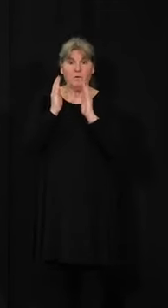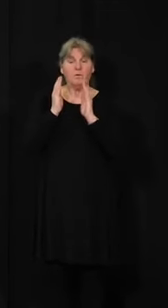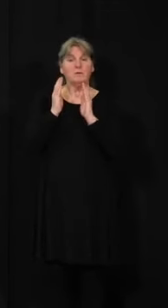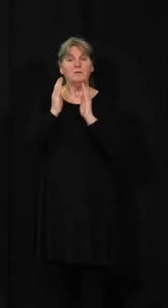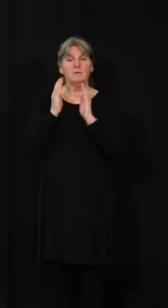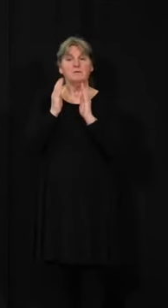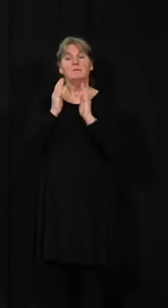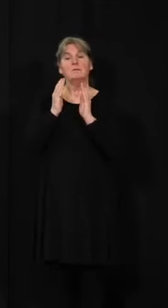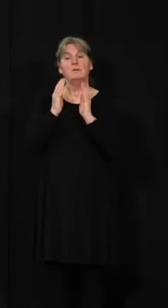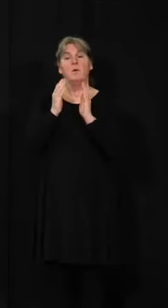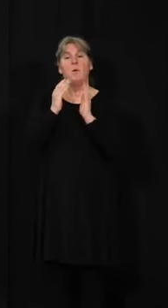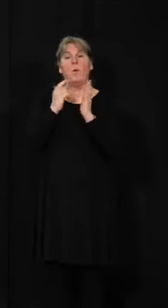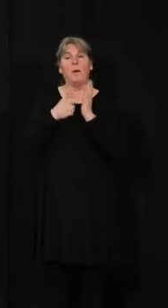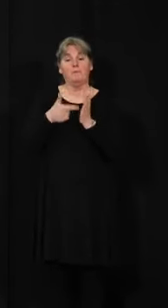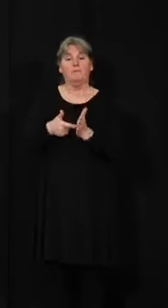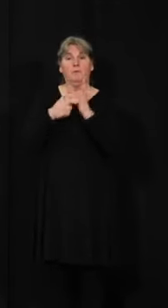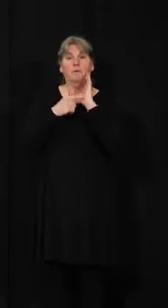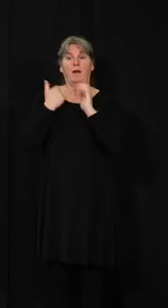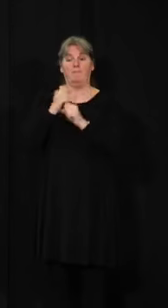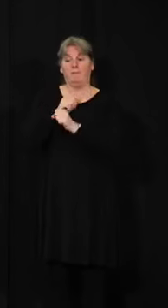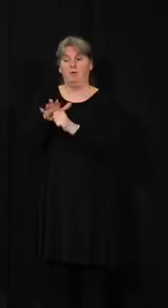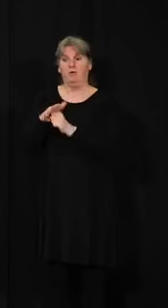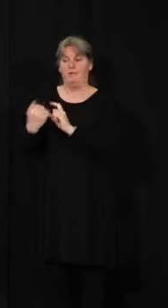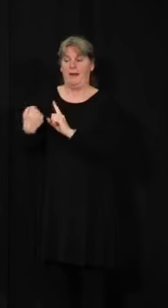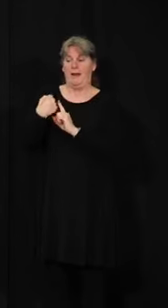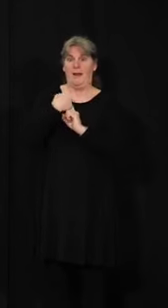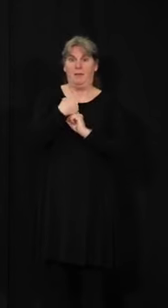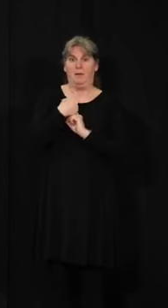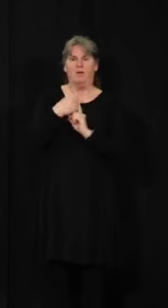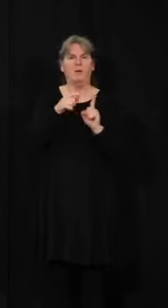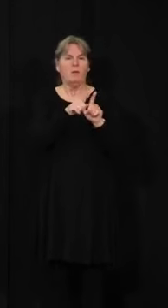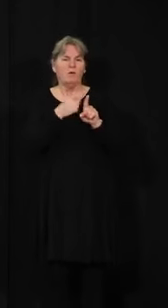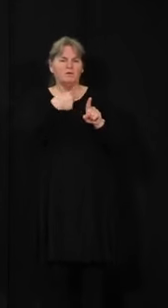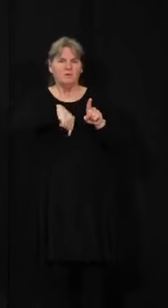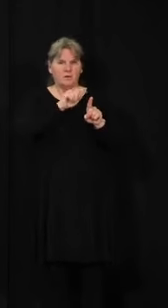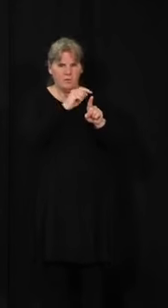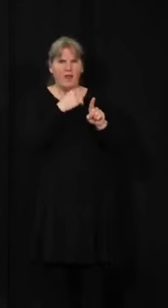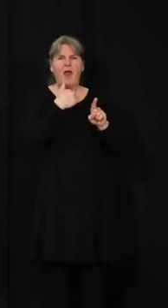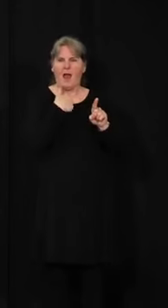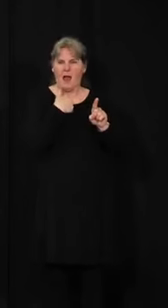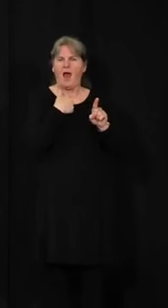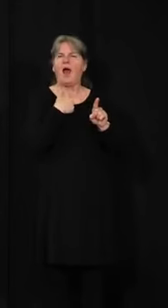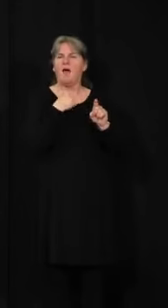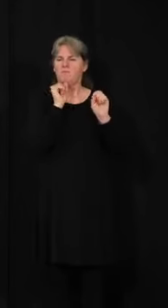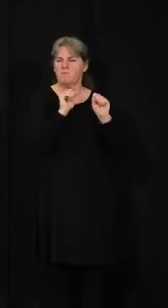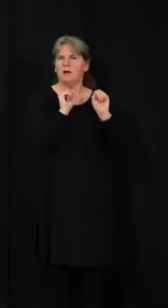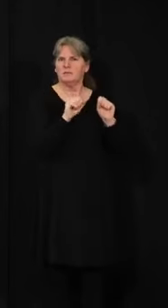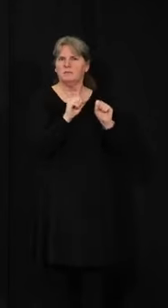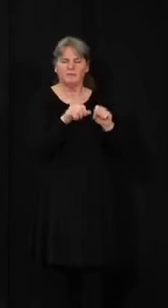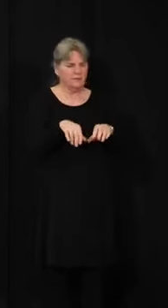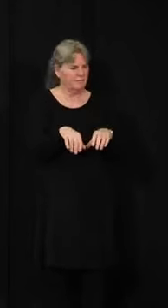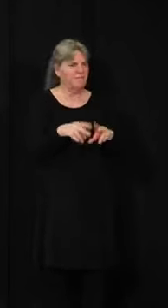specific needs of these unprecedented times, we also have the ability to work quickly and deal with things on a case